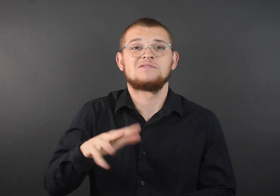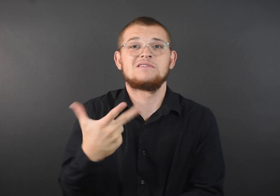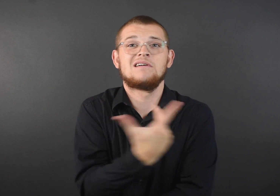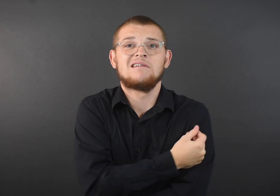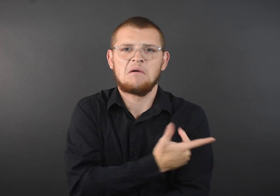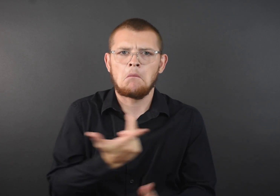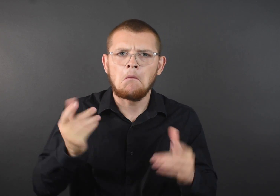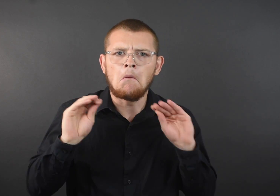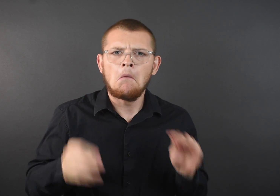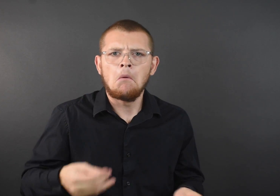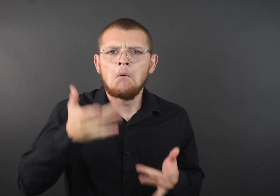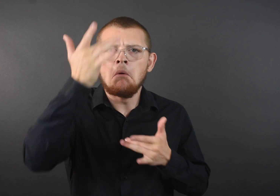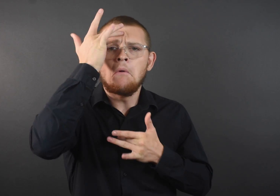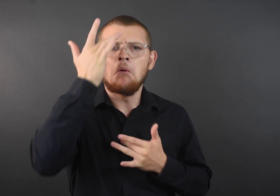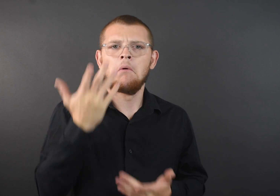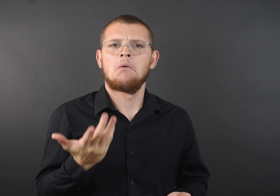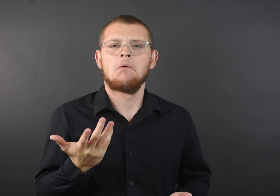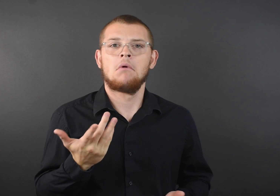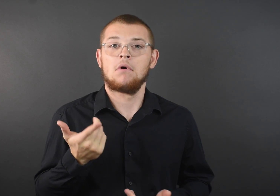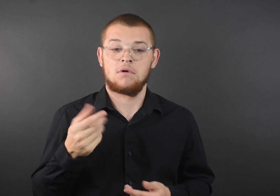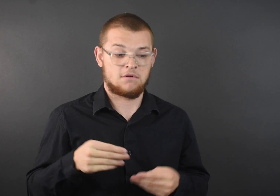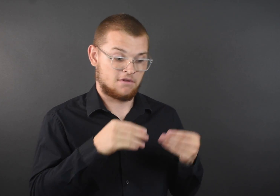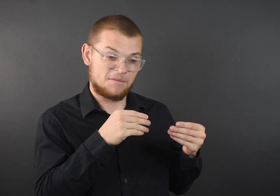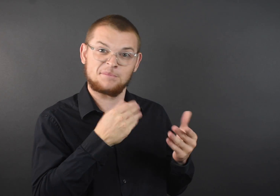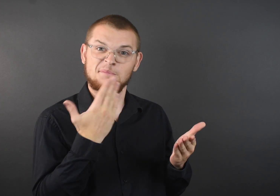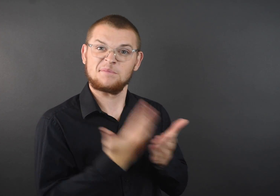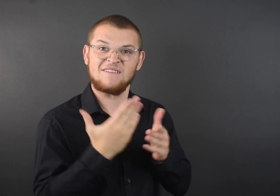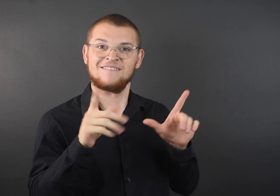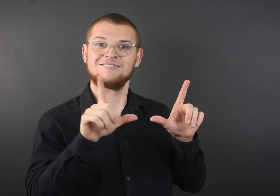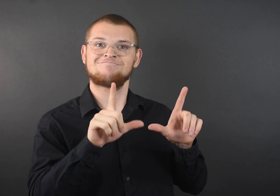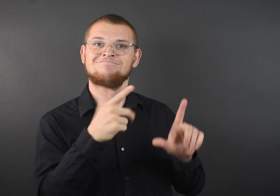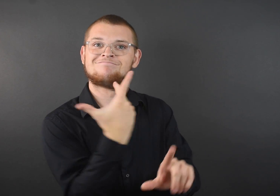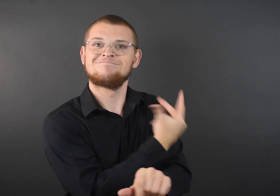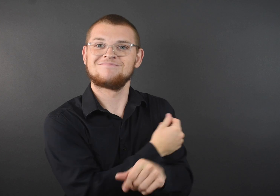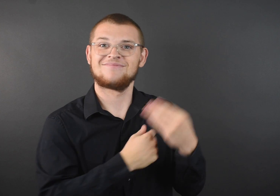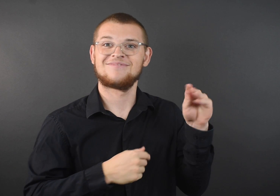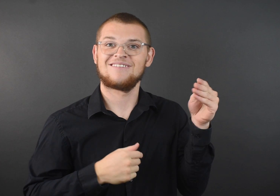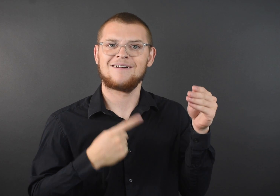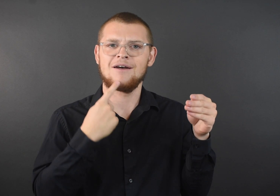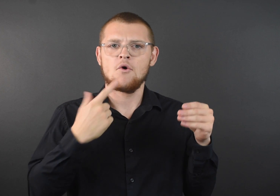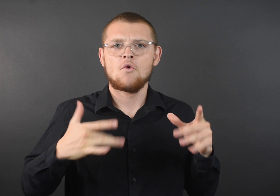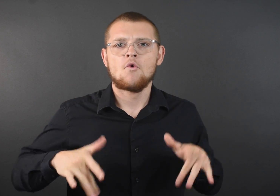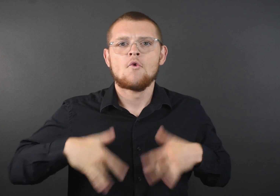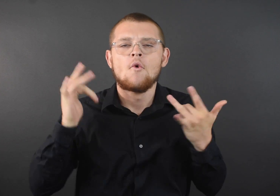who had been vaccinated had suffered no ill effects. With proof of vaccination in hand,